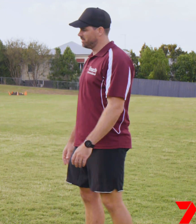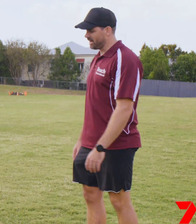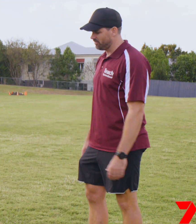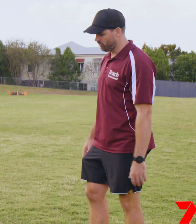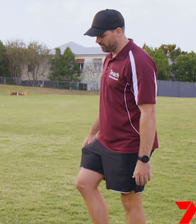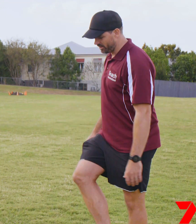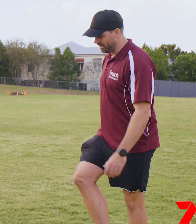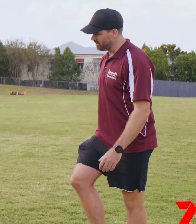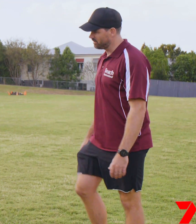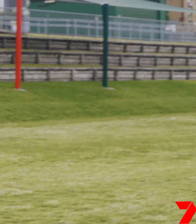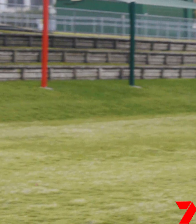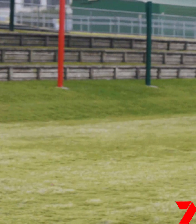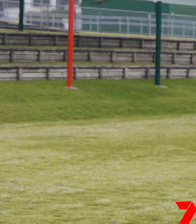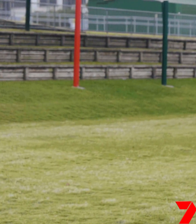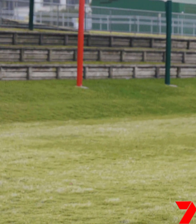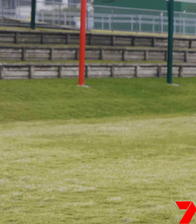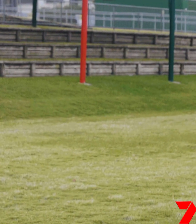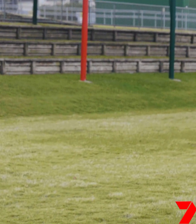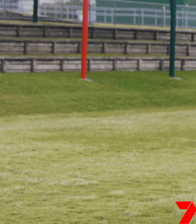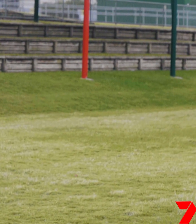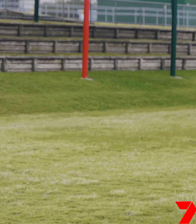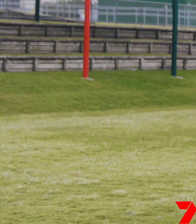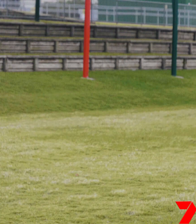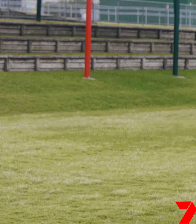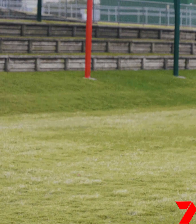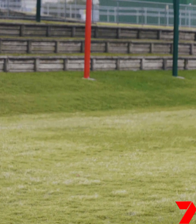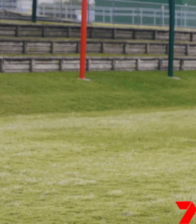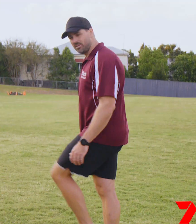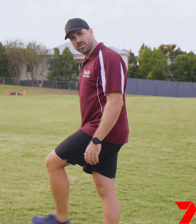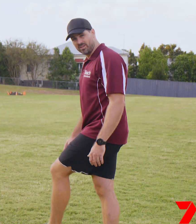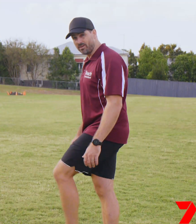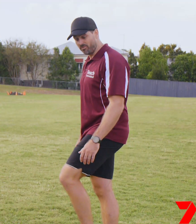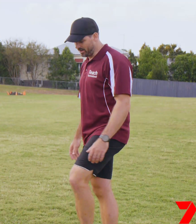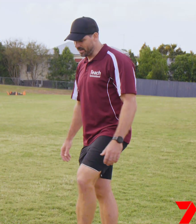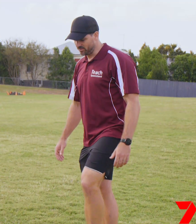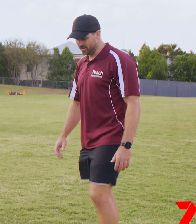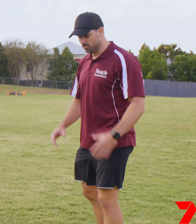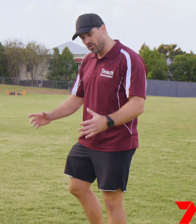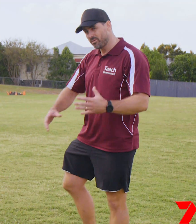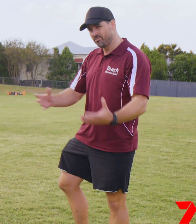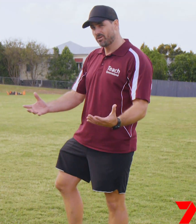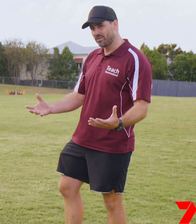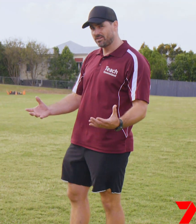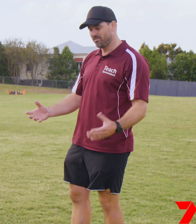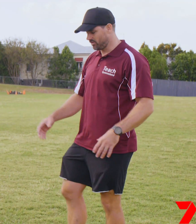you should actually be active for every day? About 60 minutes every day. 60 minutes every day. That’s moderate to vigorous activity.